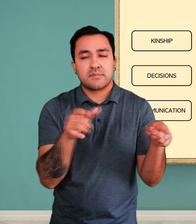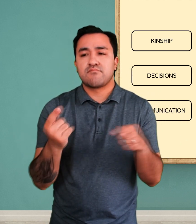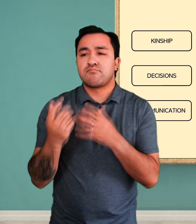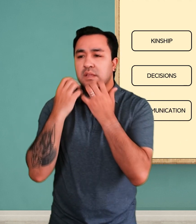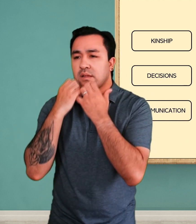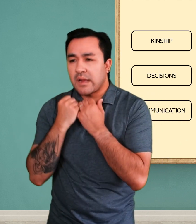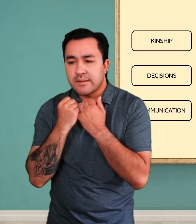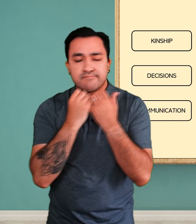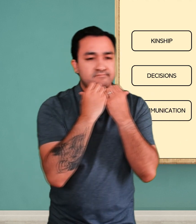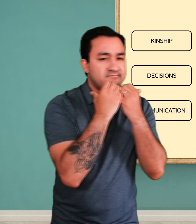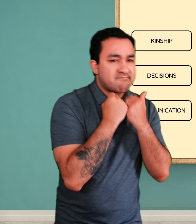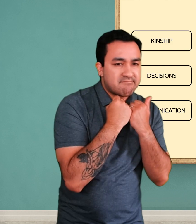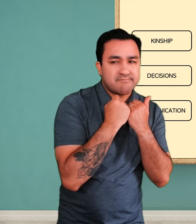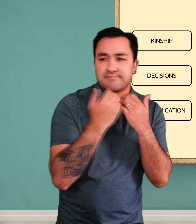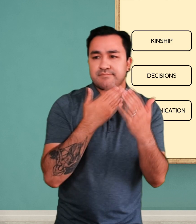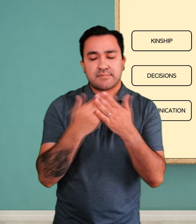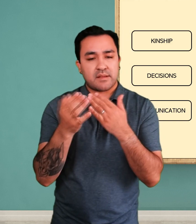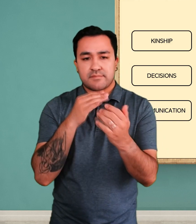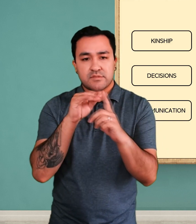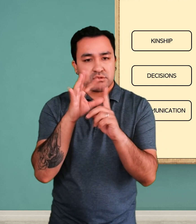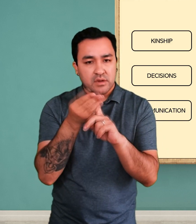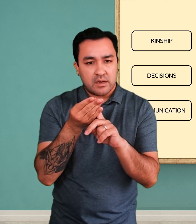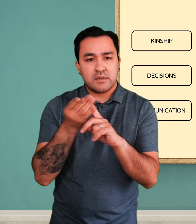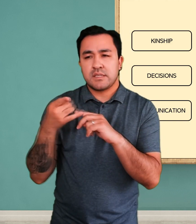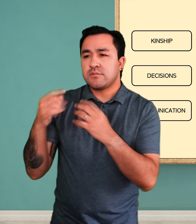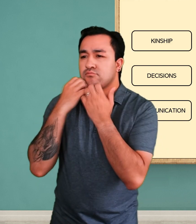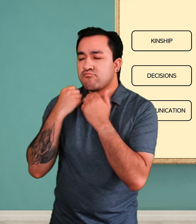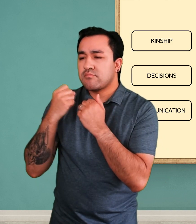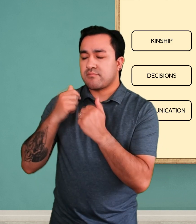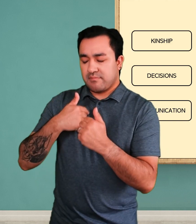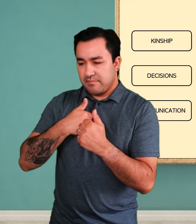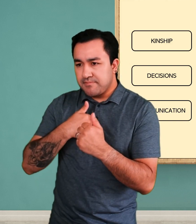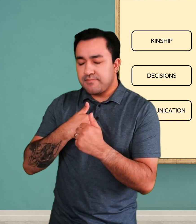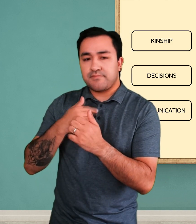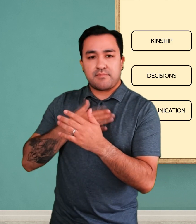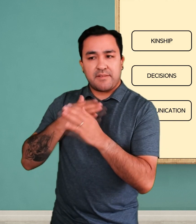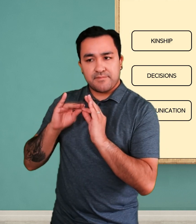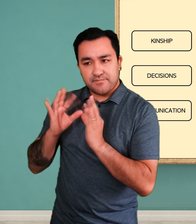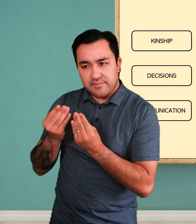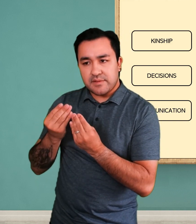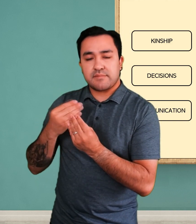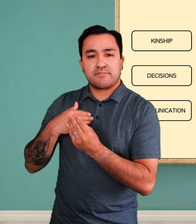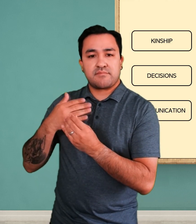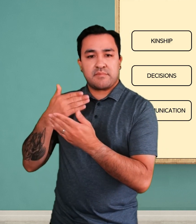No matter the culture, there tends to be a concern for oneself, immediate family, and close friends.